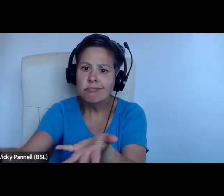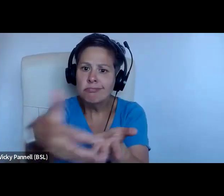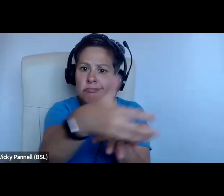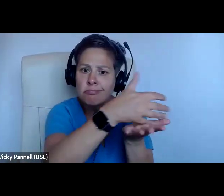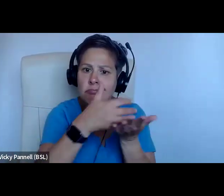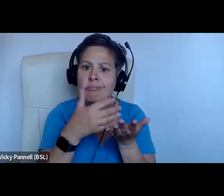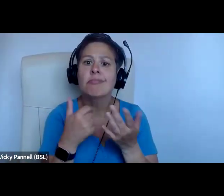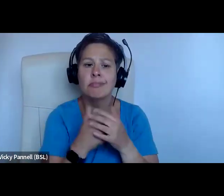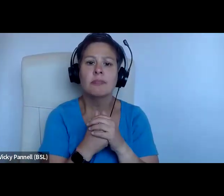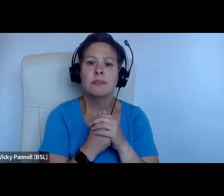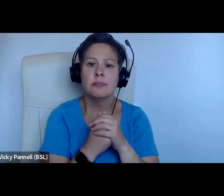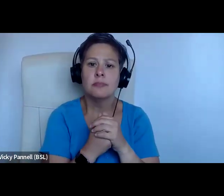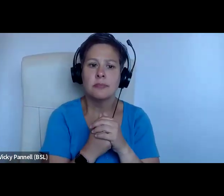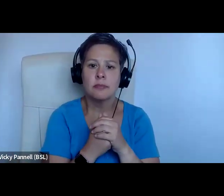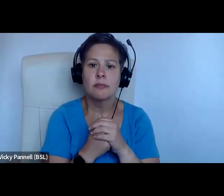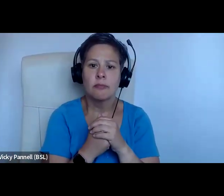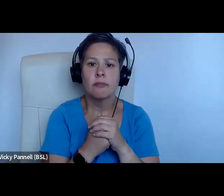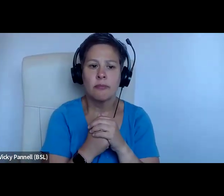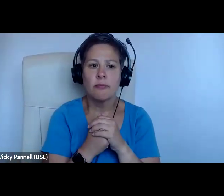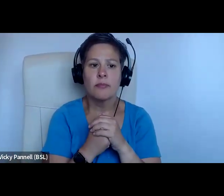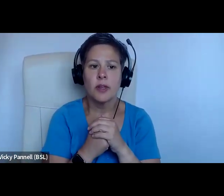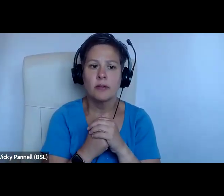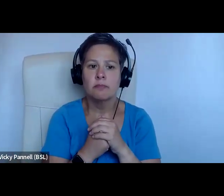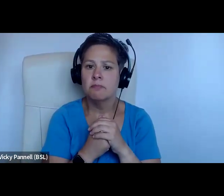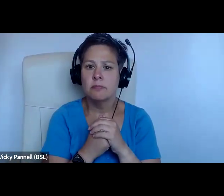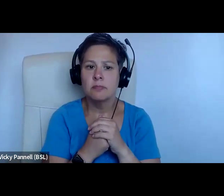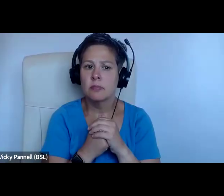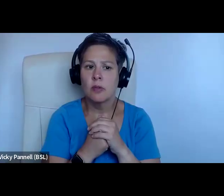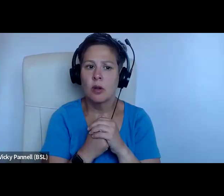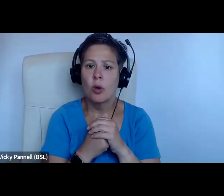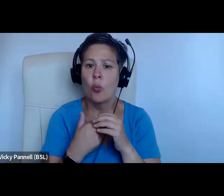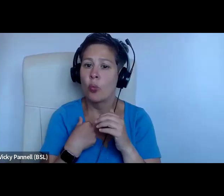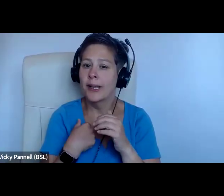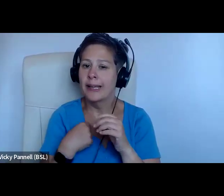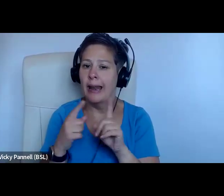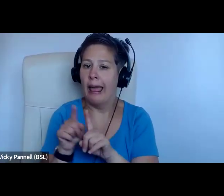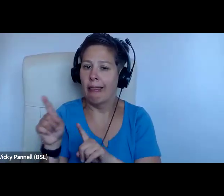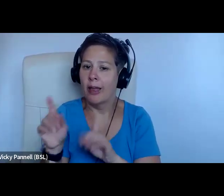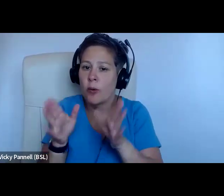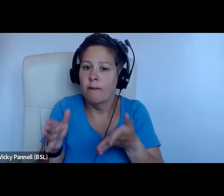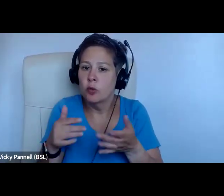point about different organizations responding differently to consultations is I would make a distinction between kind of campaigning